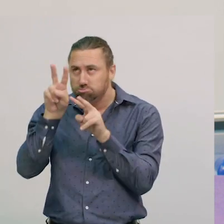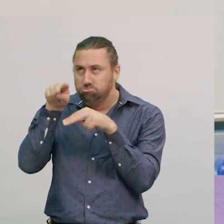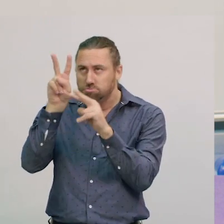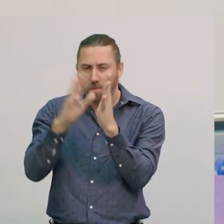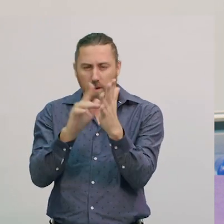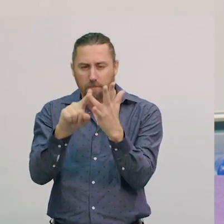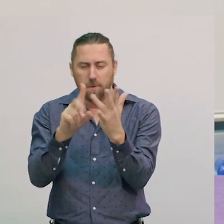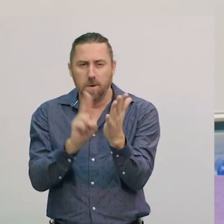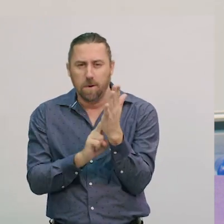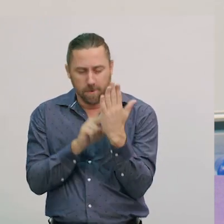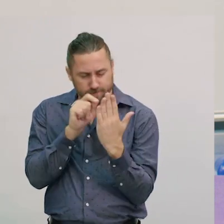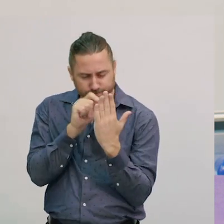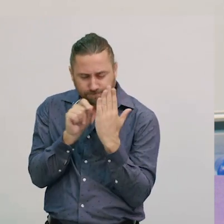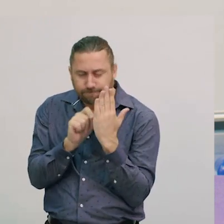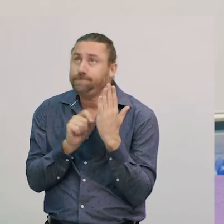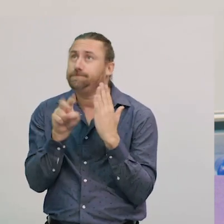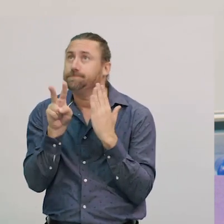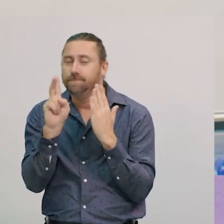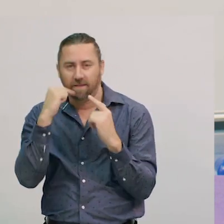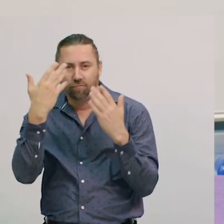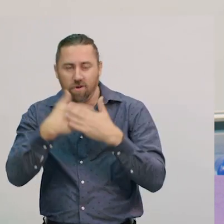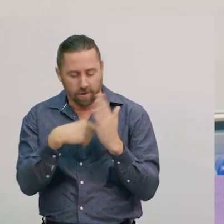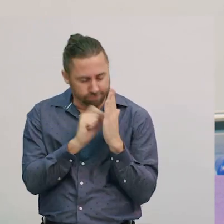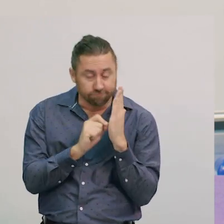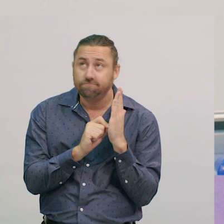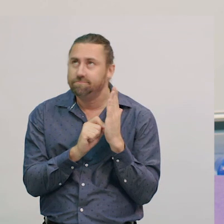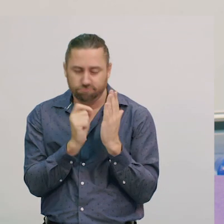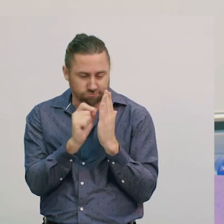in a scientific journal. In addition to the shape of the Moon,